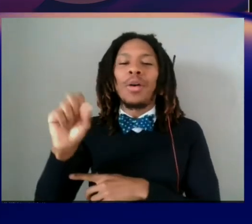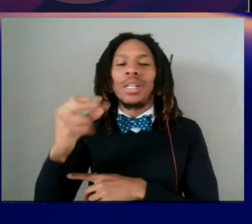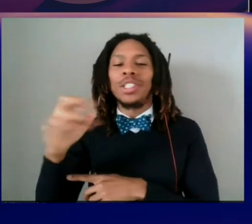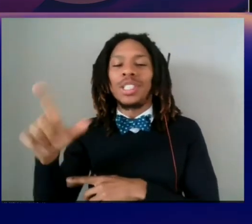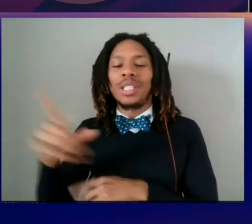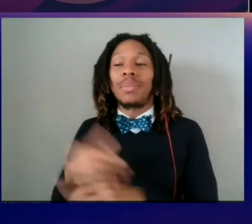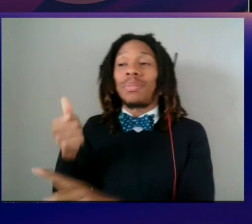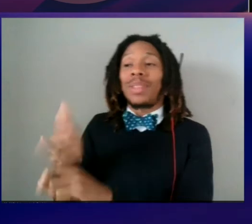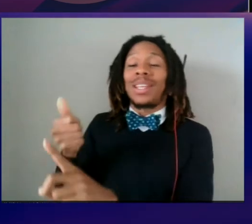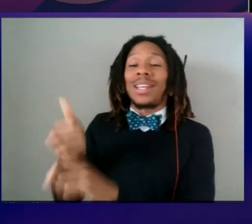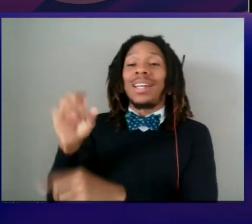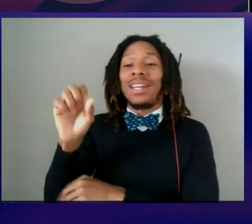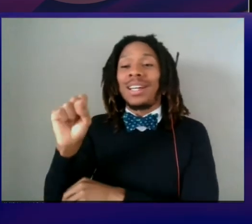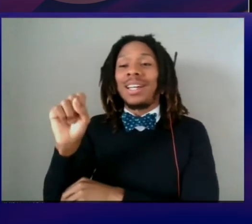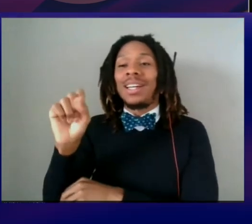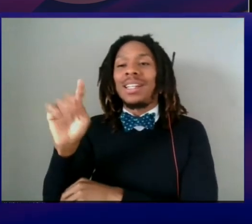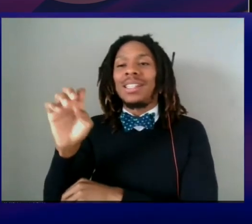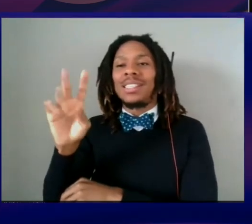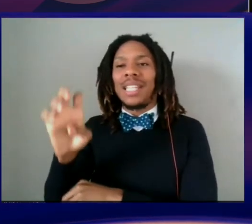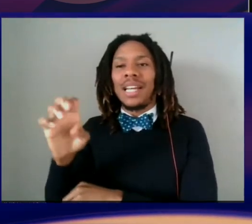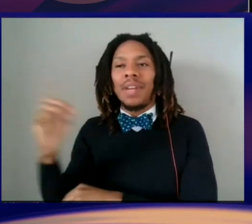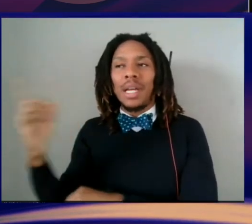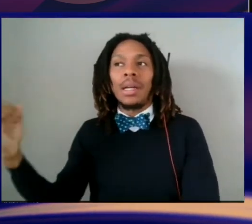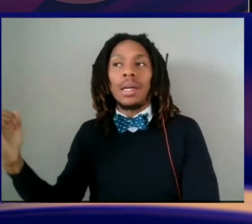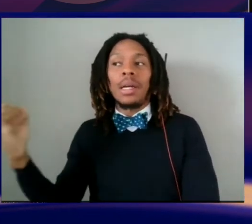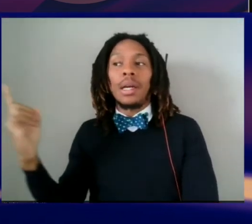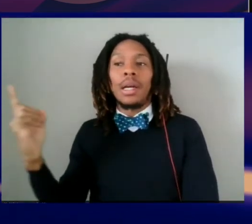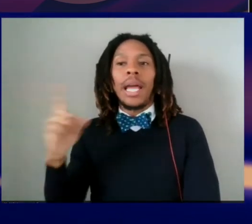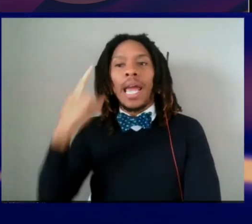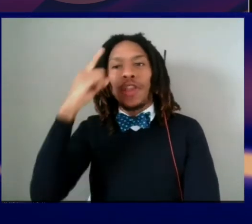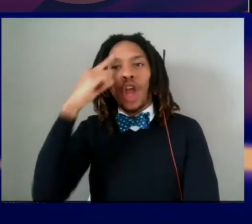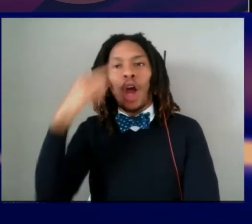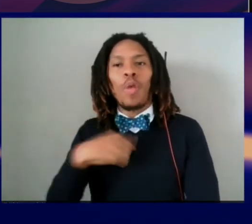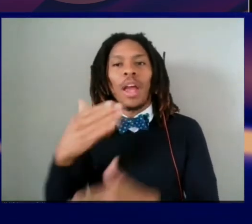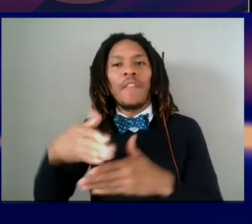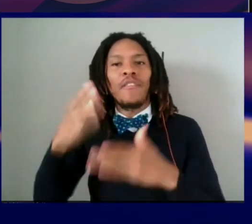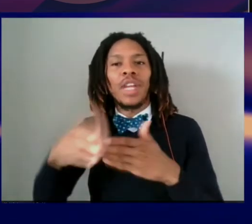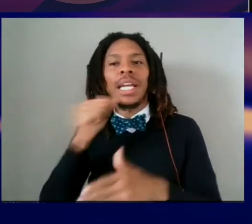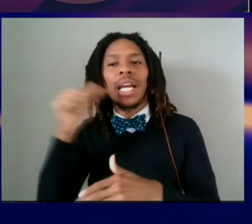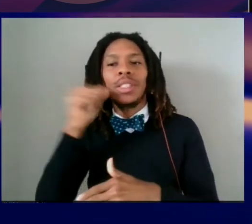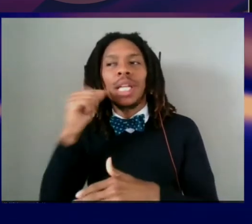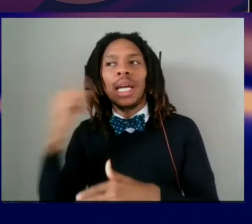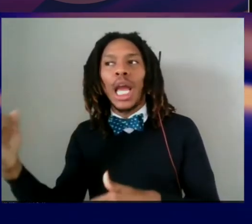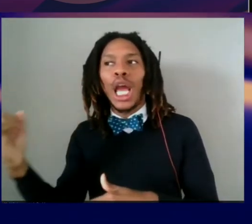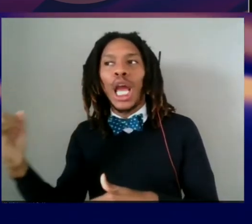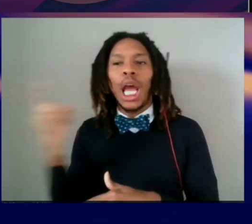who kind of wandered up here and thought we were done yesterday. (Grobelny and Suman laugh) A little early, Steve. It's okay. Don't do it right now.